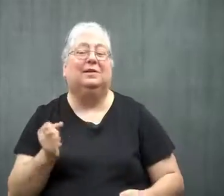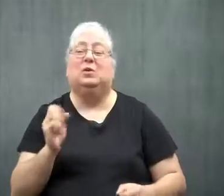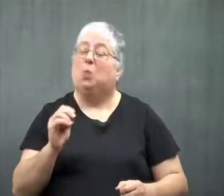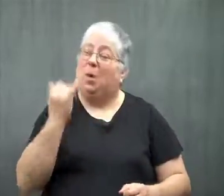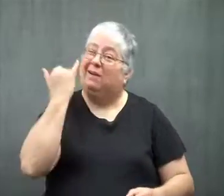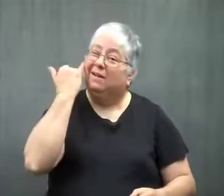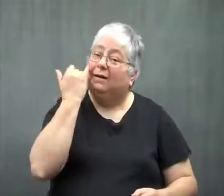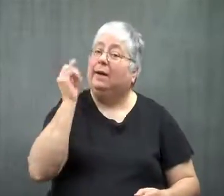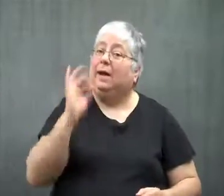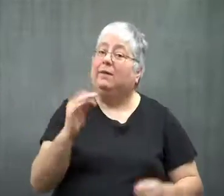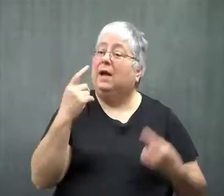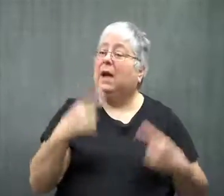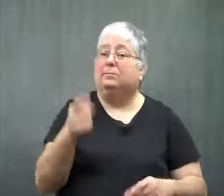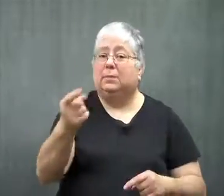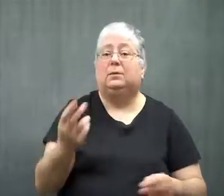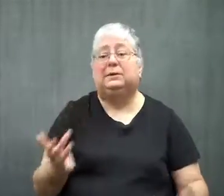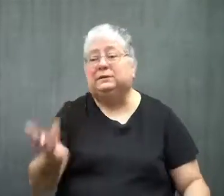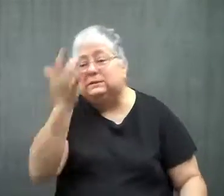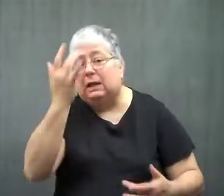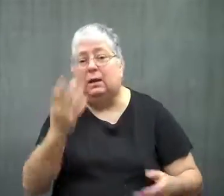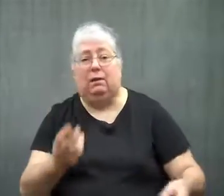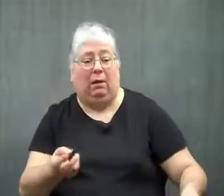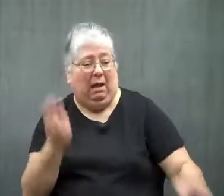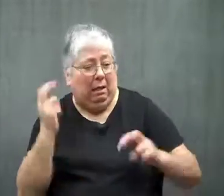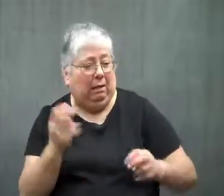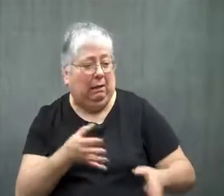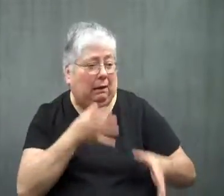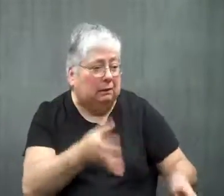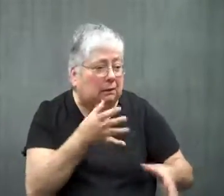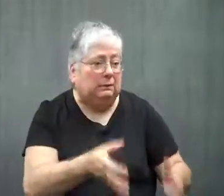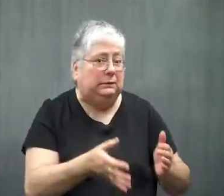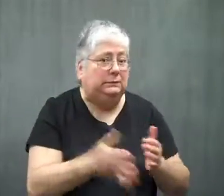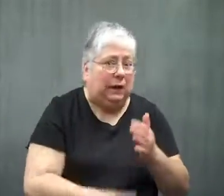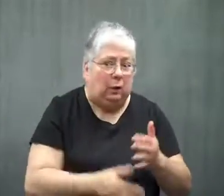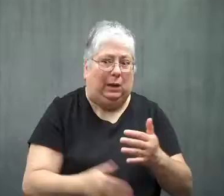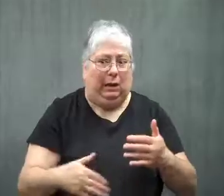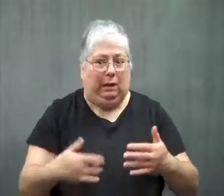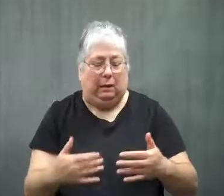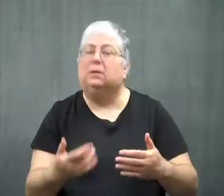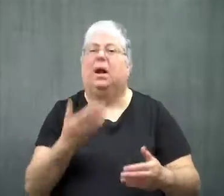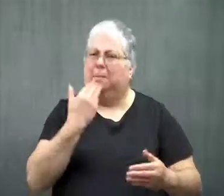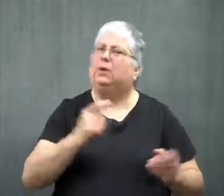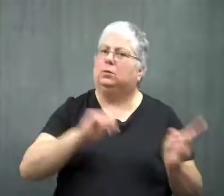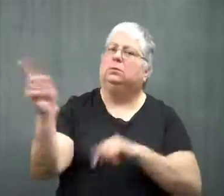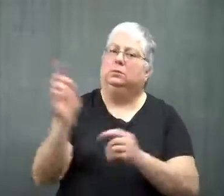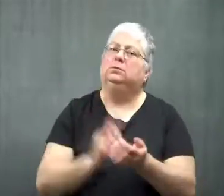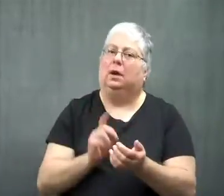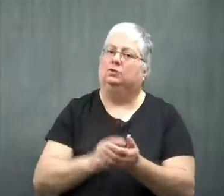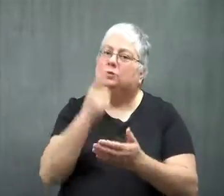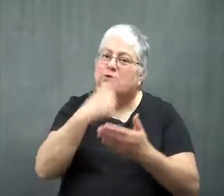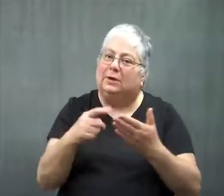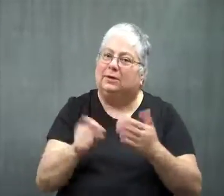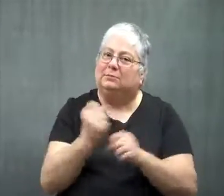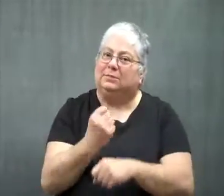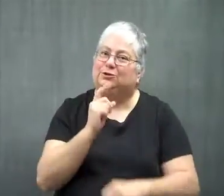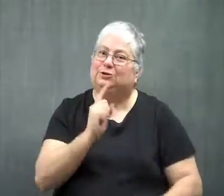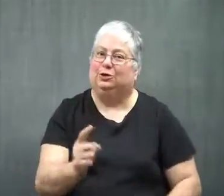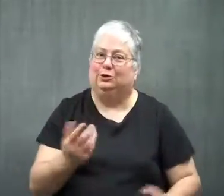If you have the symptoms of vomiting and diarrhea, go to the doctor to make sure.